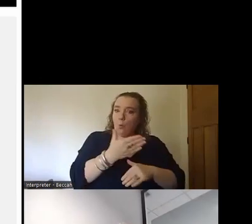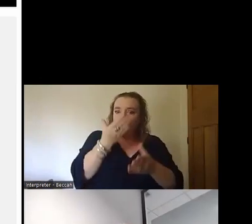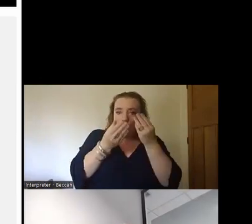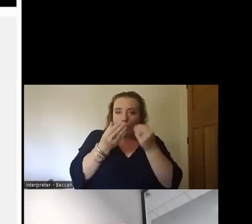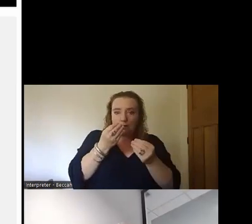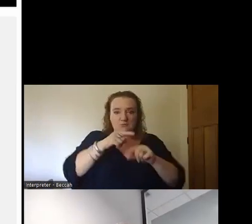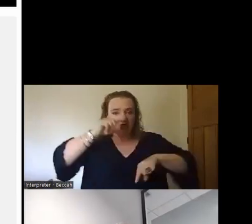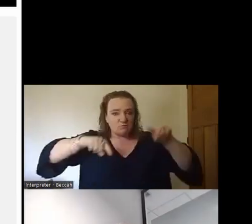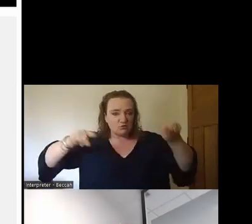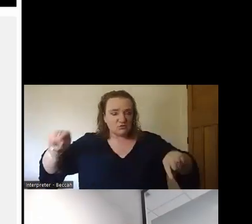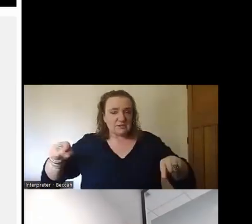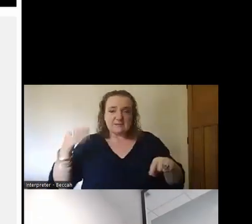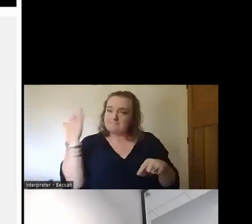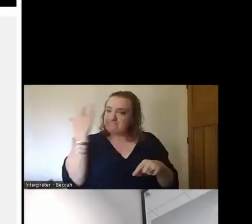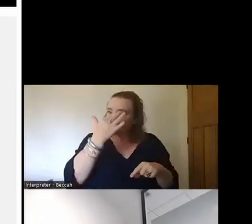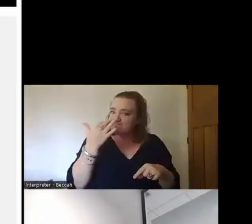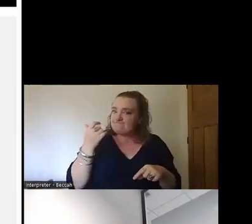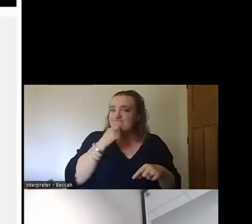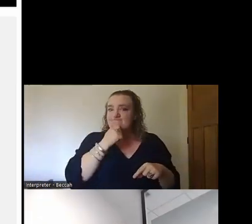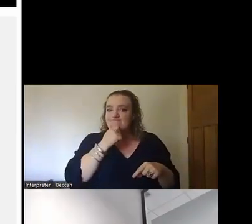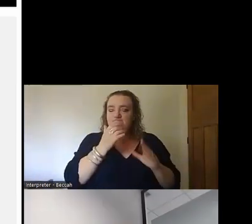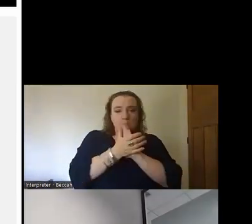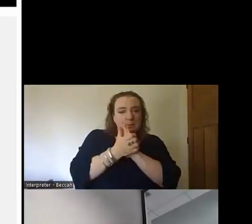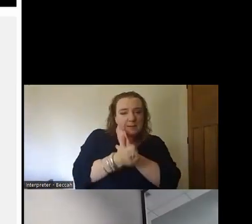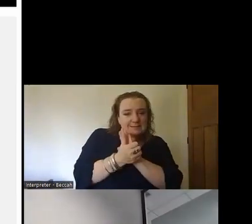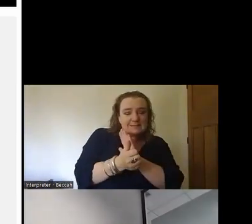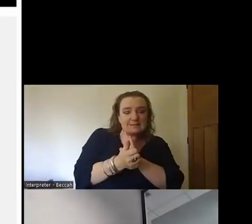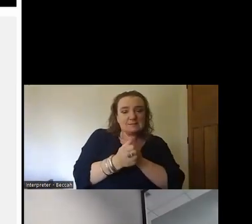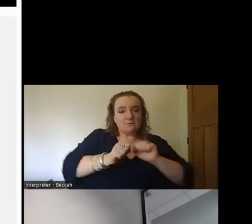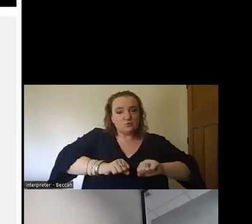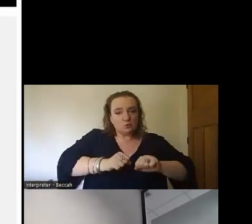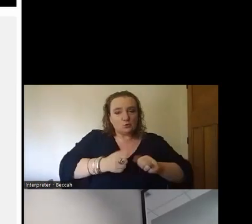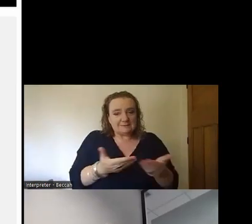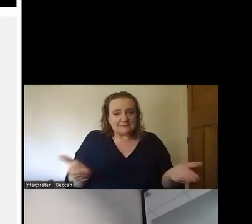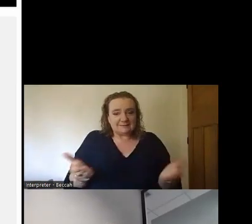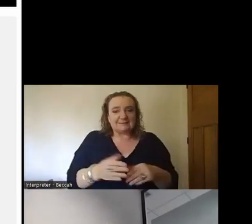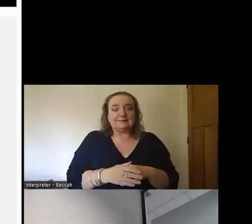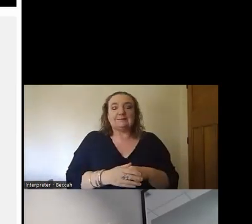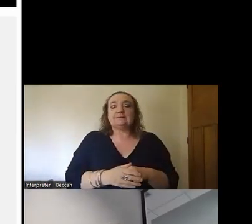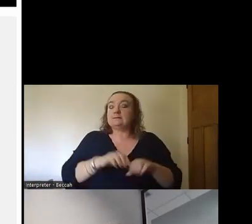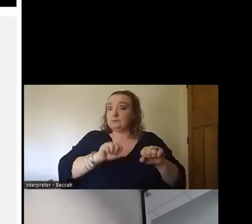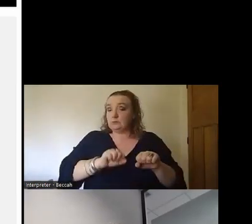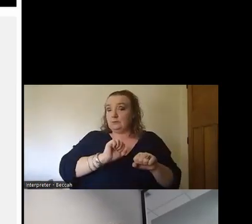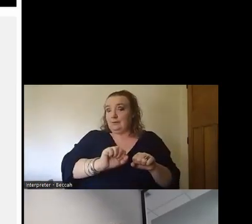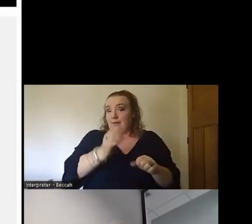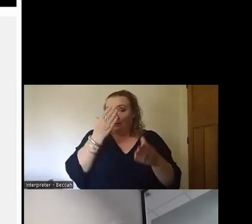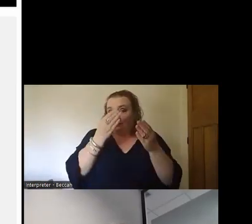to think about the abilities, and strengths, and interests of all learners from the outset.